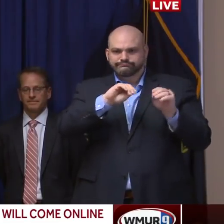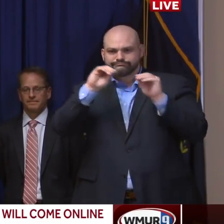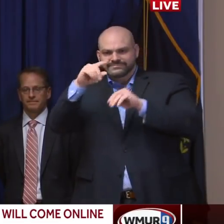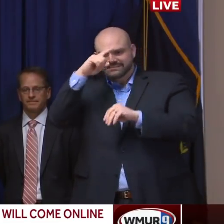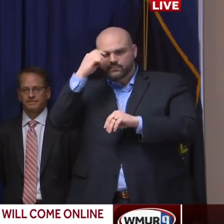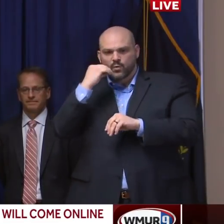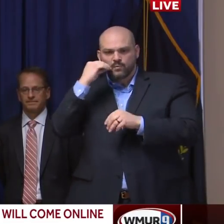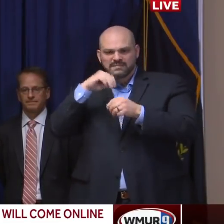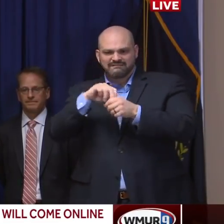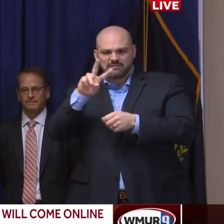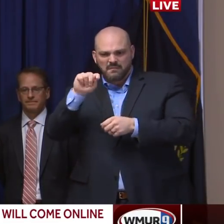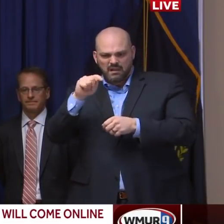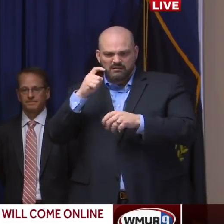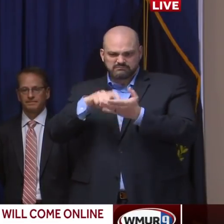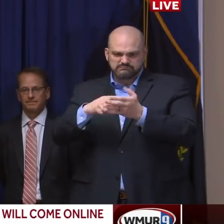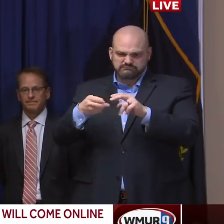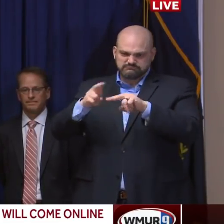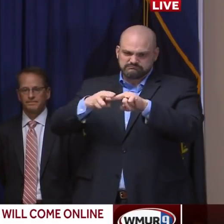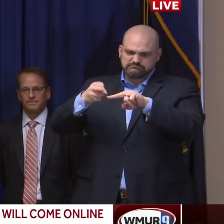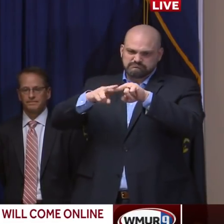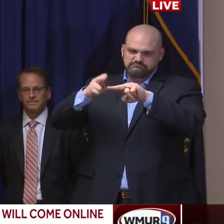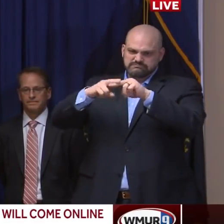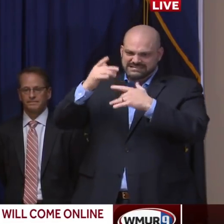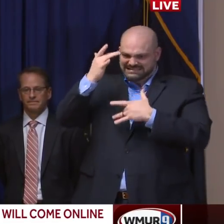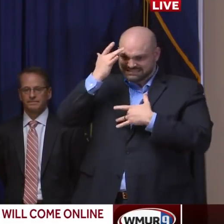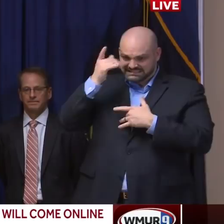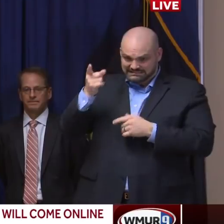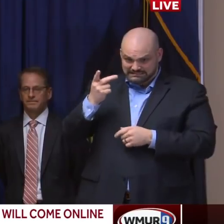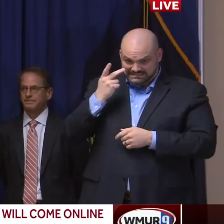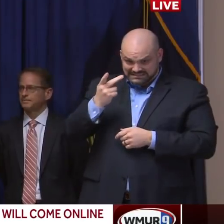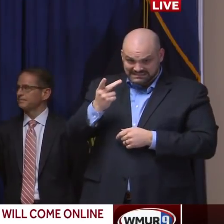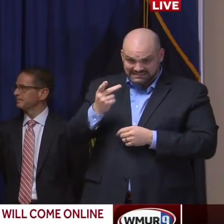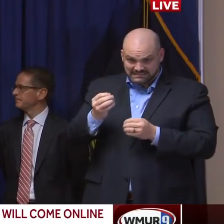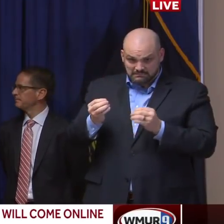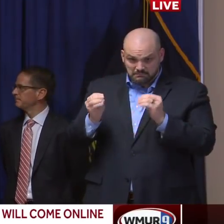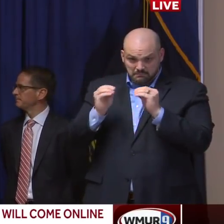THEIR SECOND HOME IS IN VERMONT AND THEY HAVE BEEN SEEING A TREND THERE.